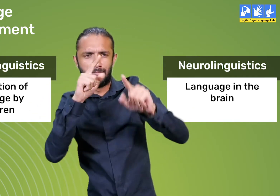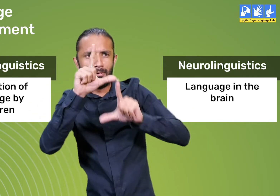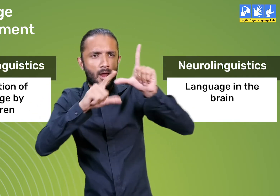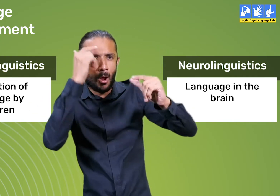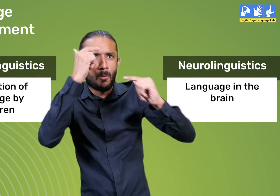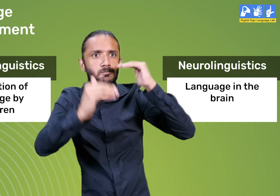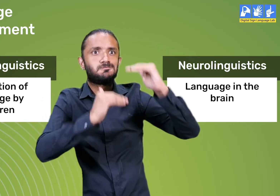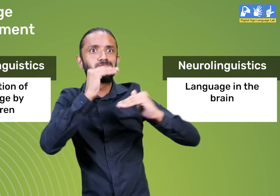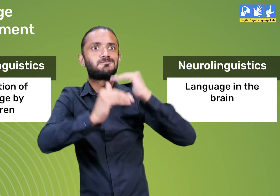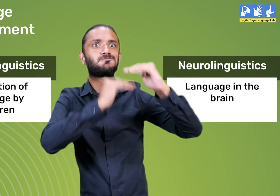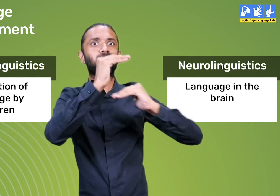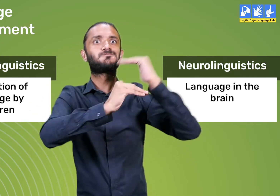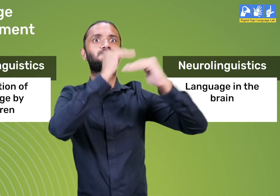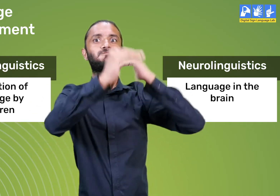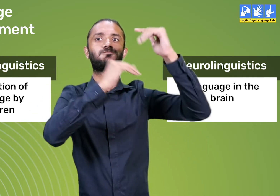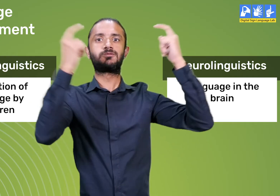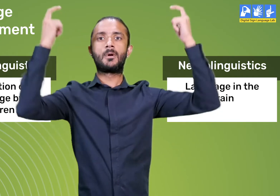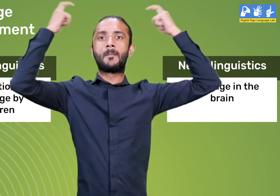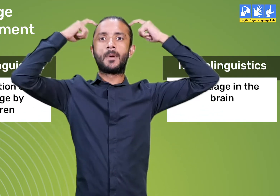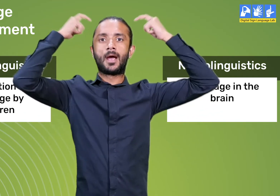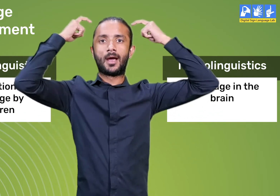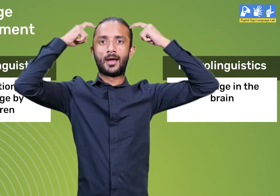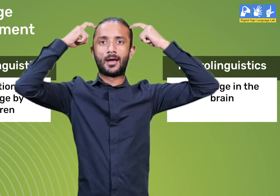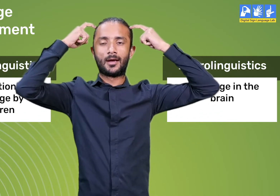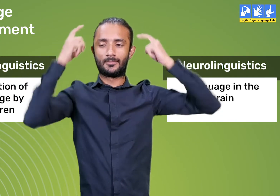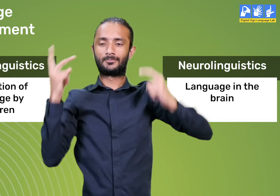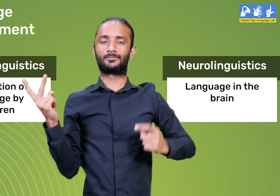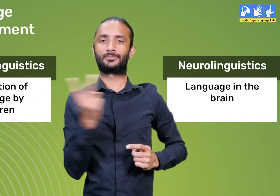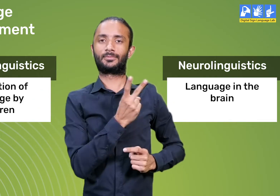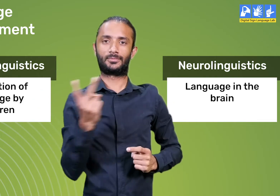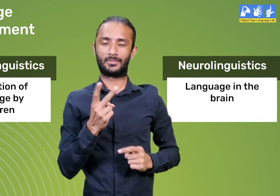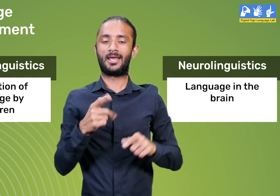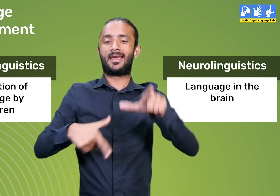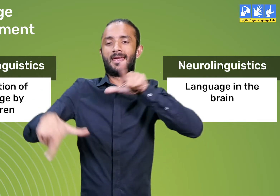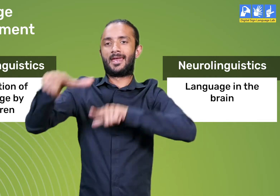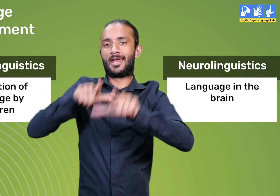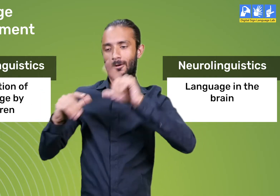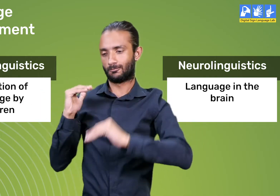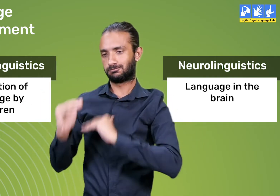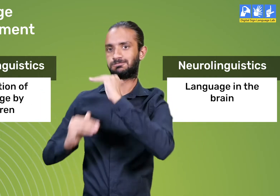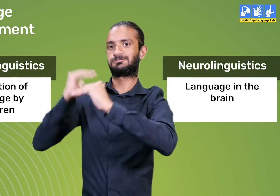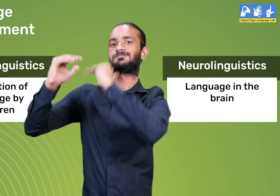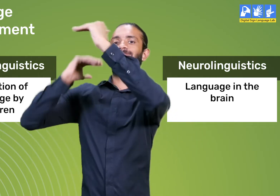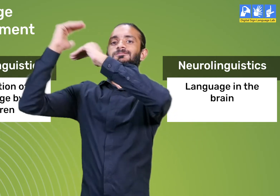so, these two groups comes in language development.